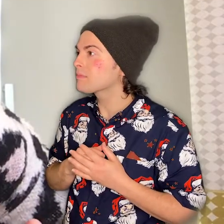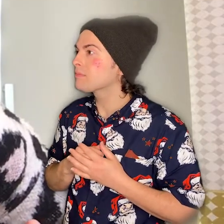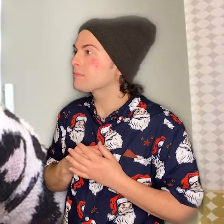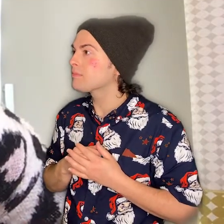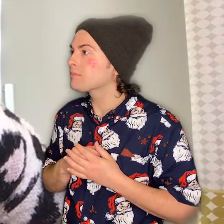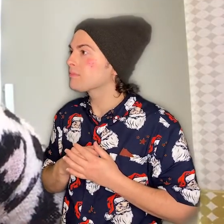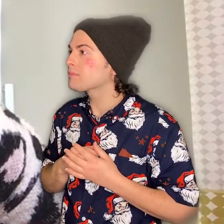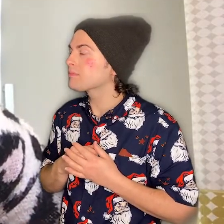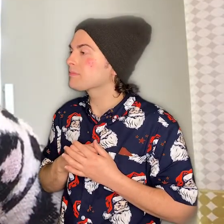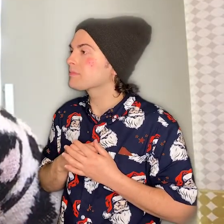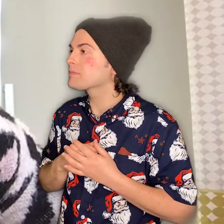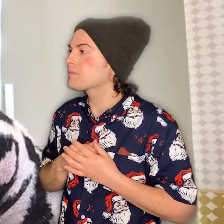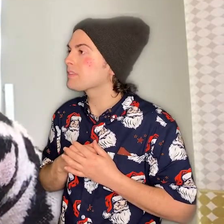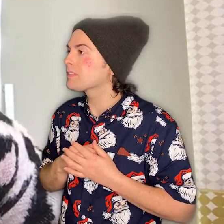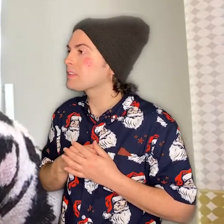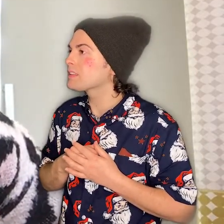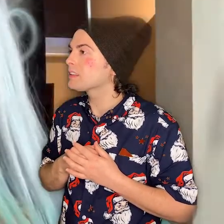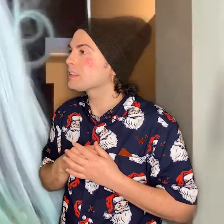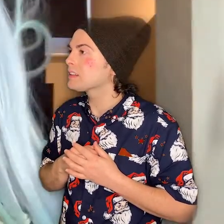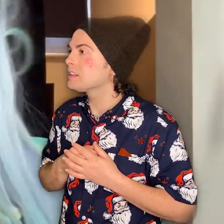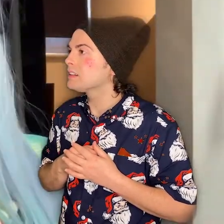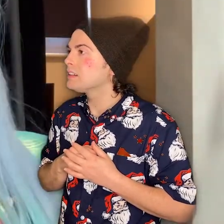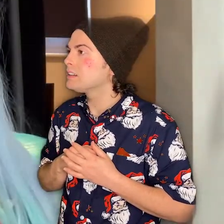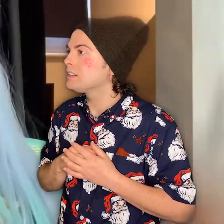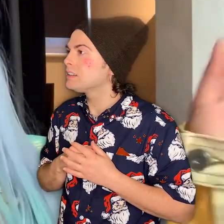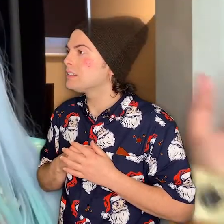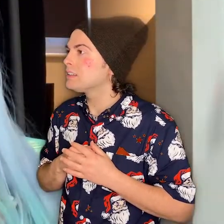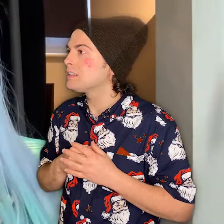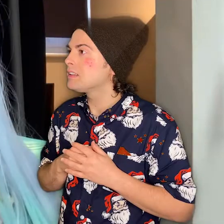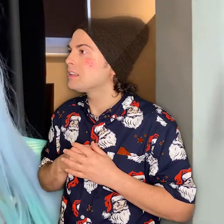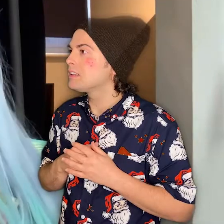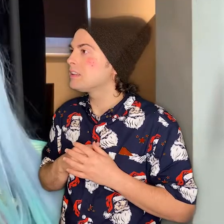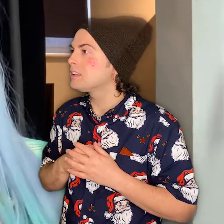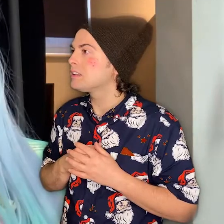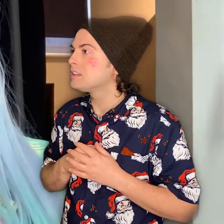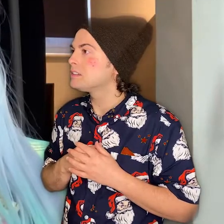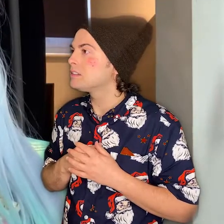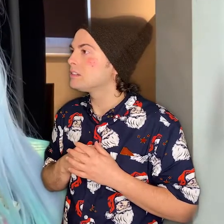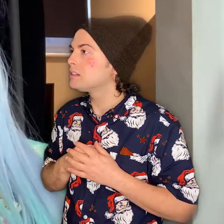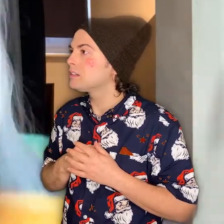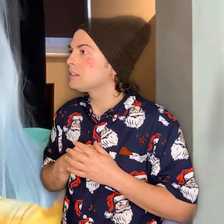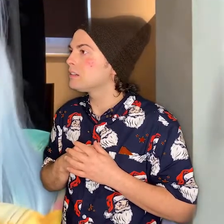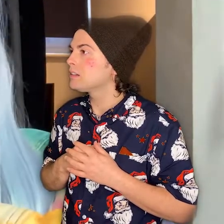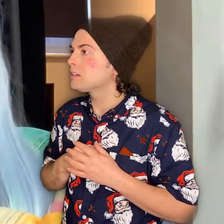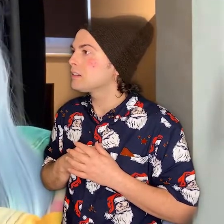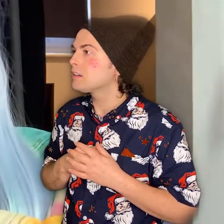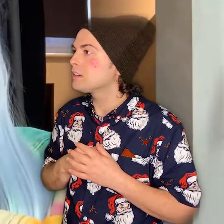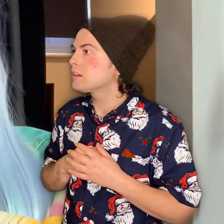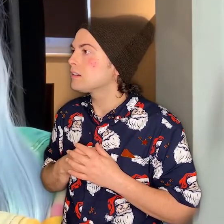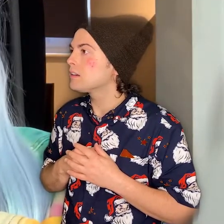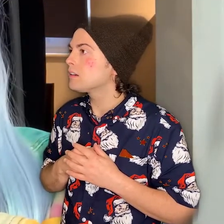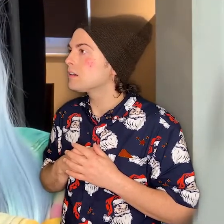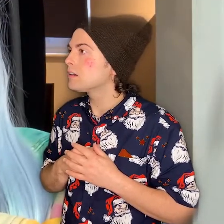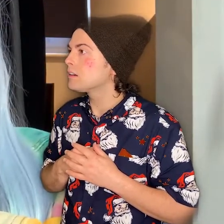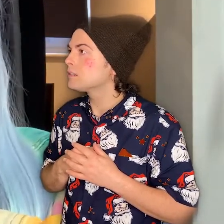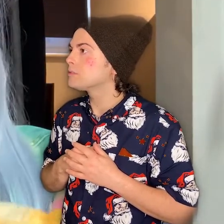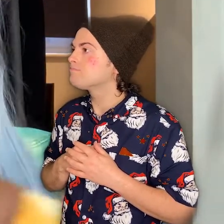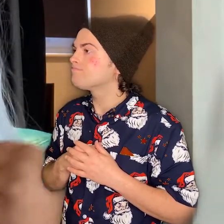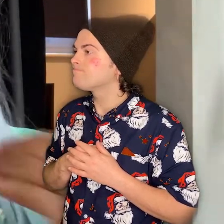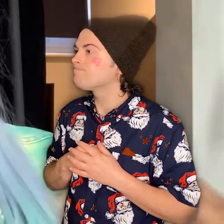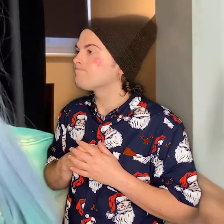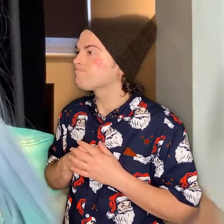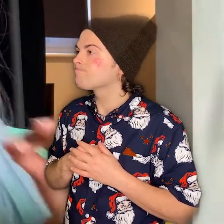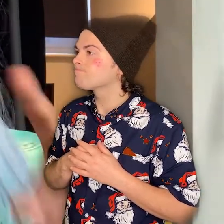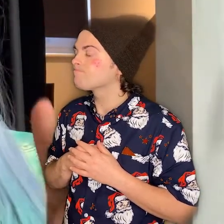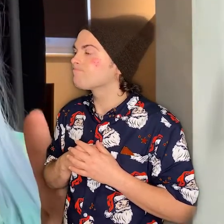Cyndi – I know you must be still missing him, I still miss my Jack but dating is a brilliant distraction.